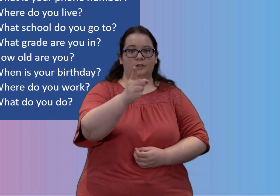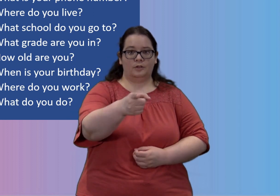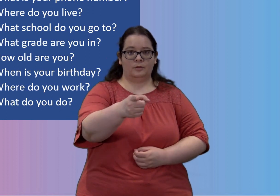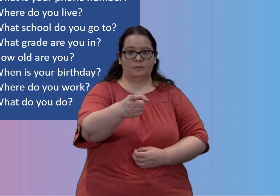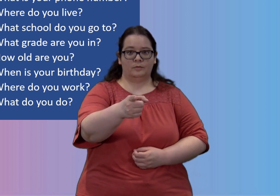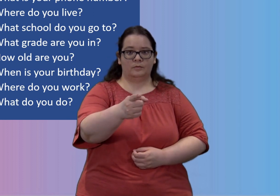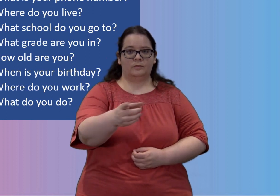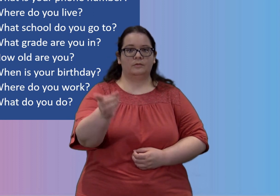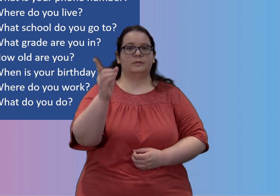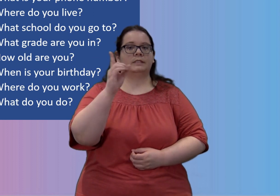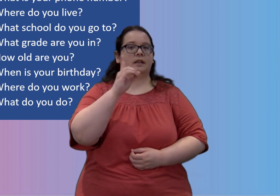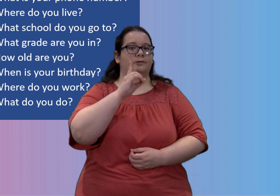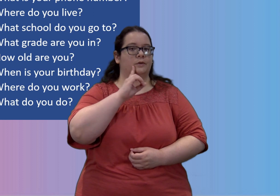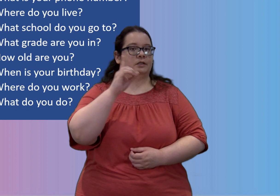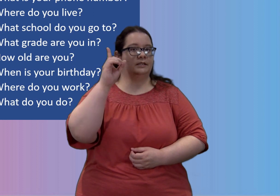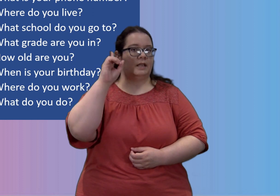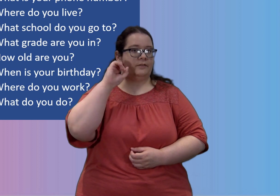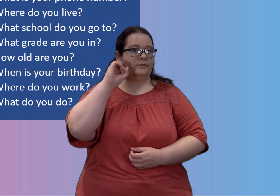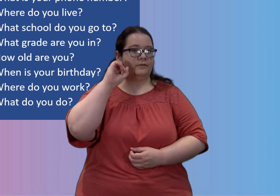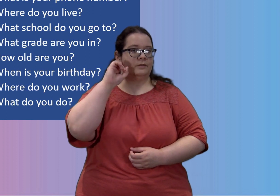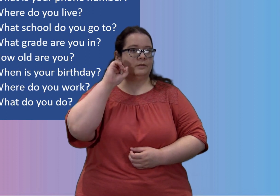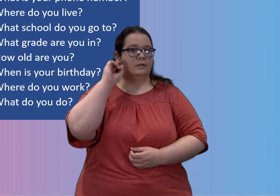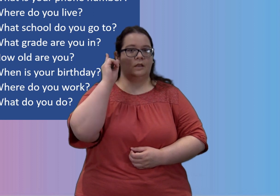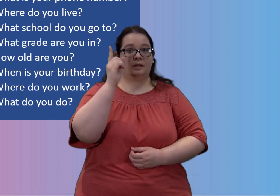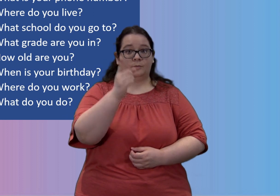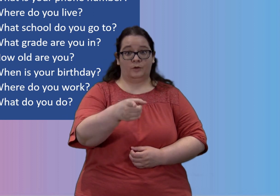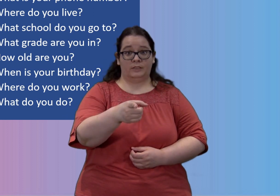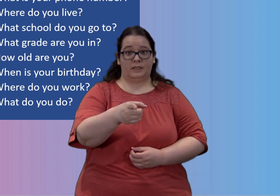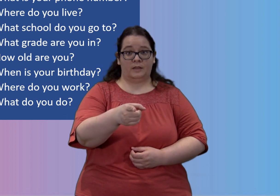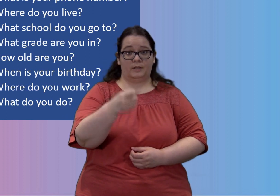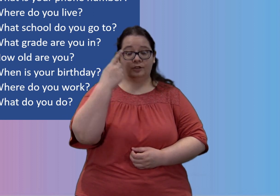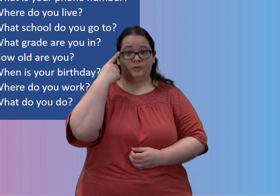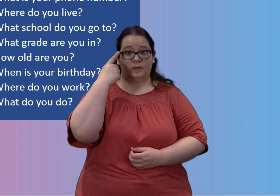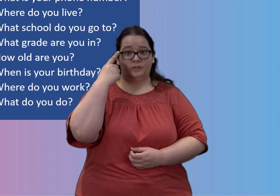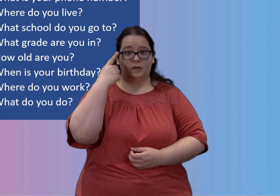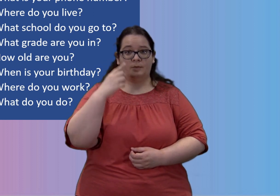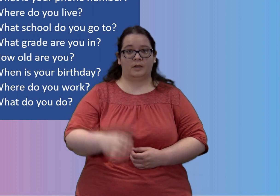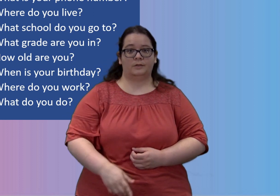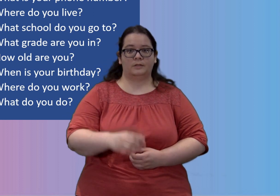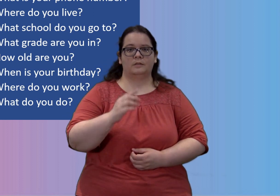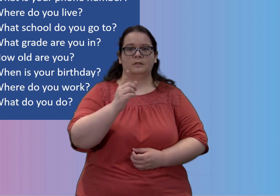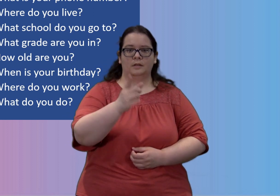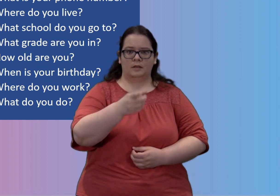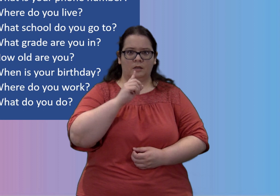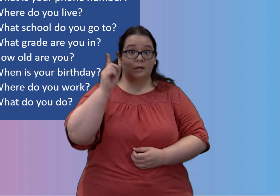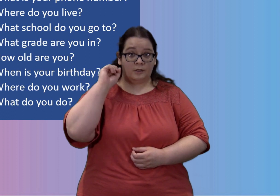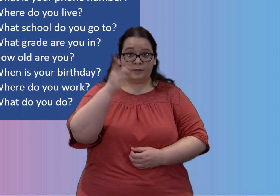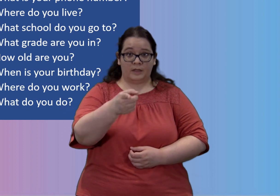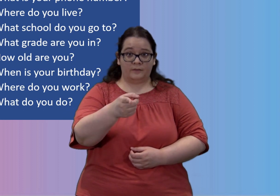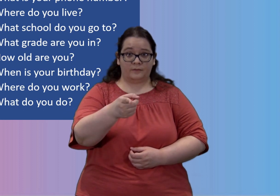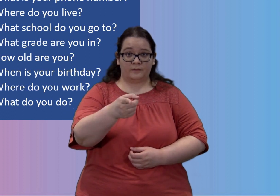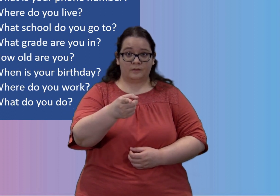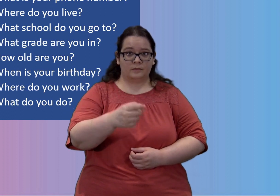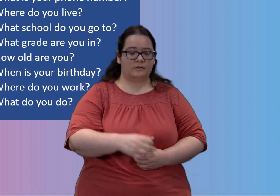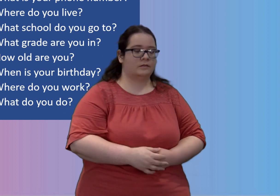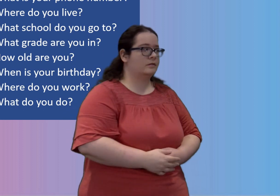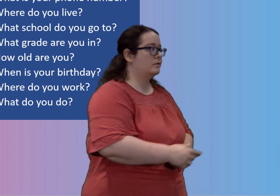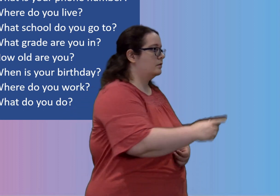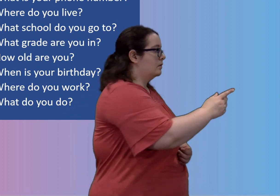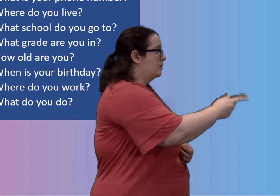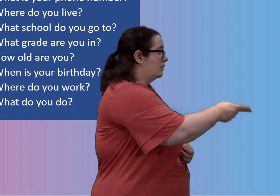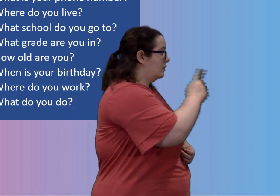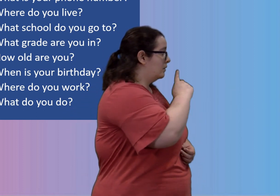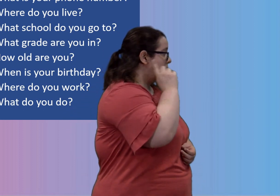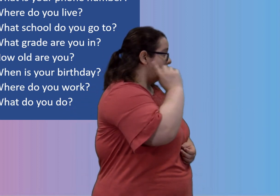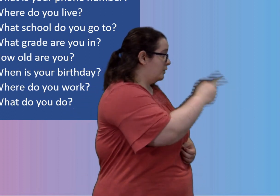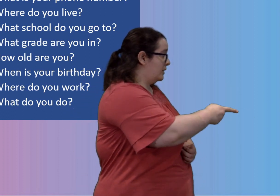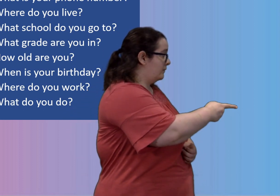"you", do the sign for deaf, and then point again. Make sure to raise your eyebrows. Are you Deaf?